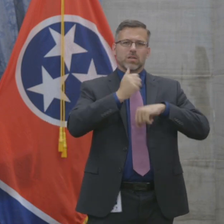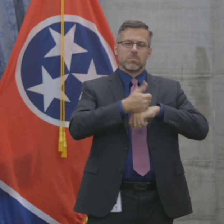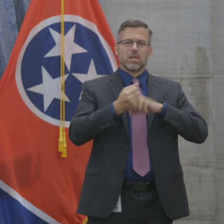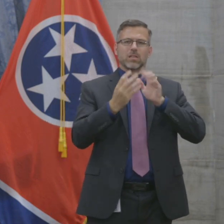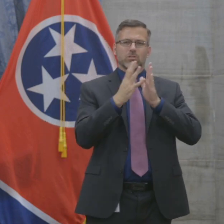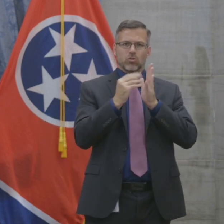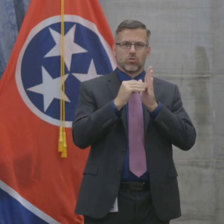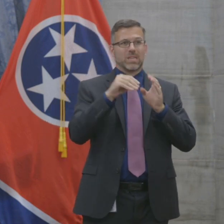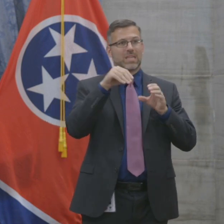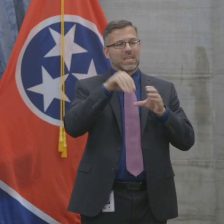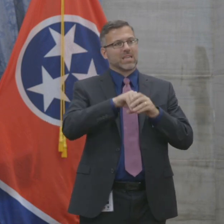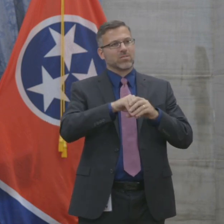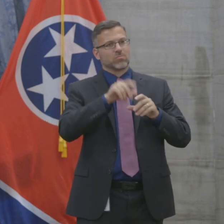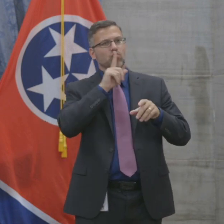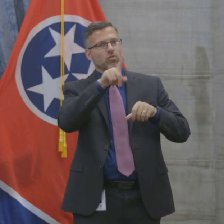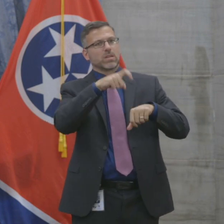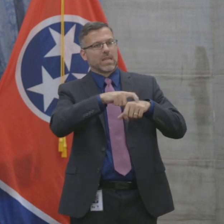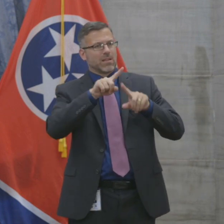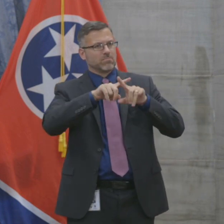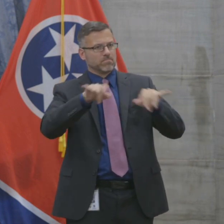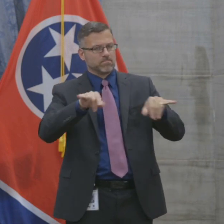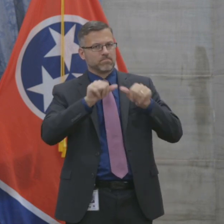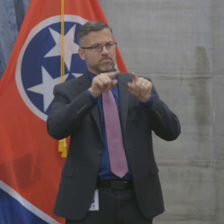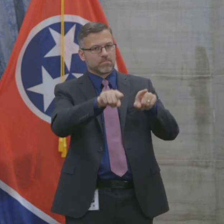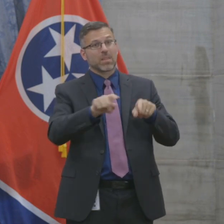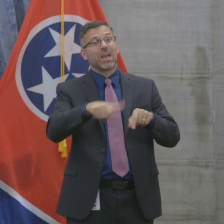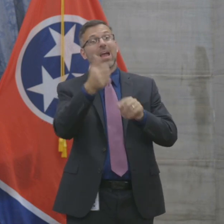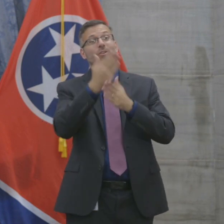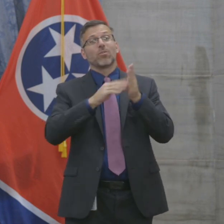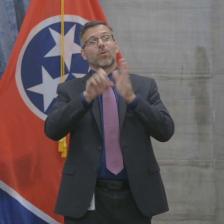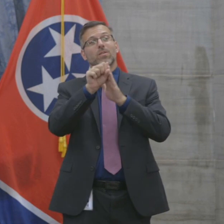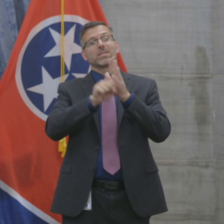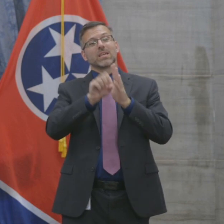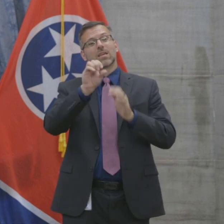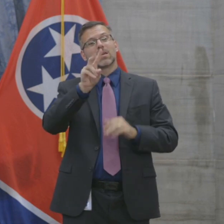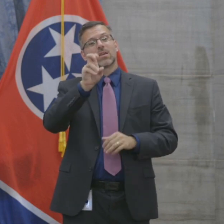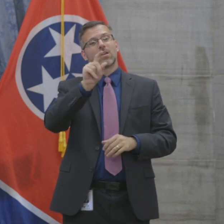through the Perkins 5 grant and an additional $3 million in the